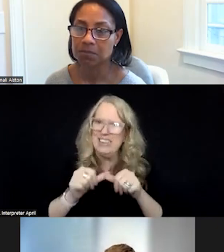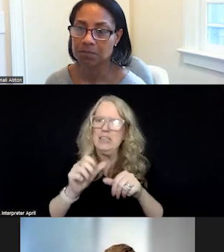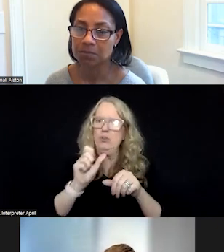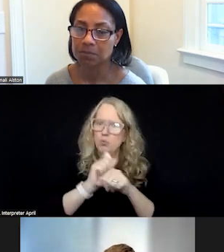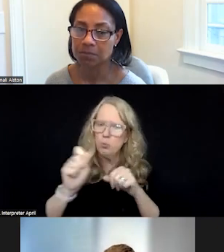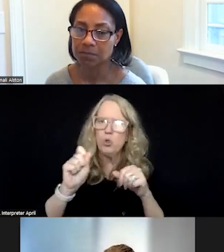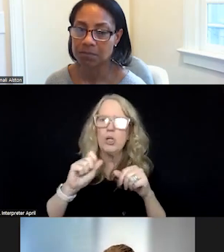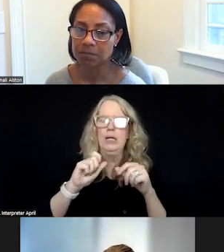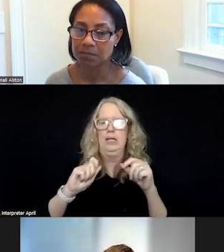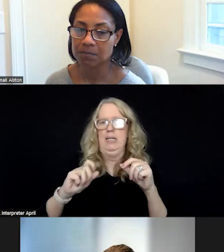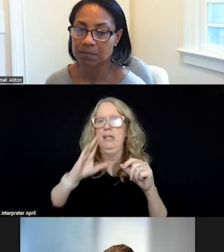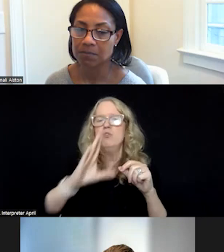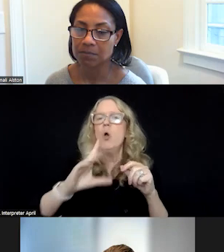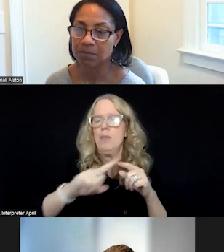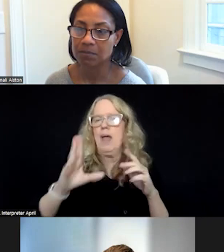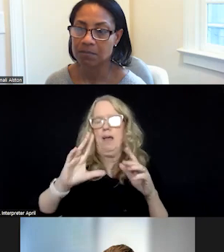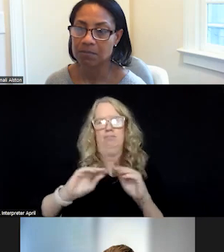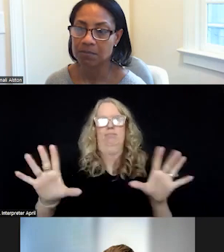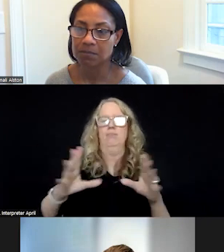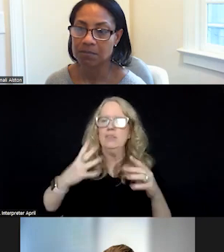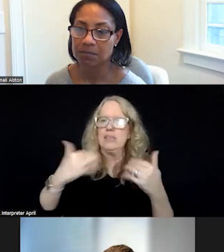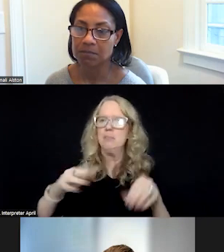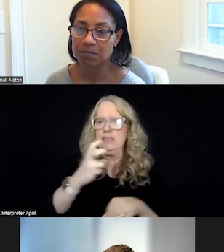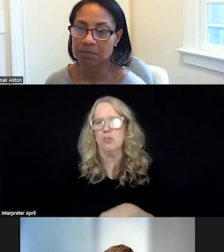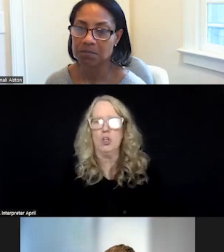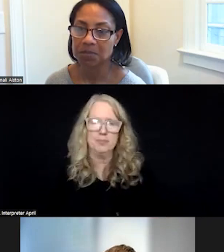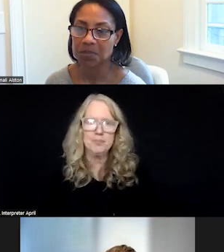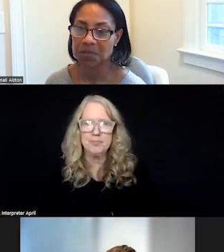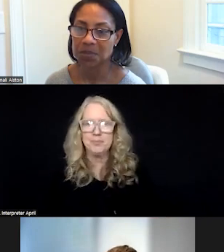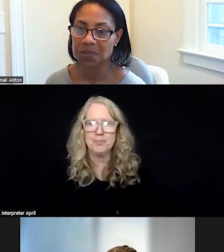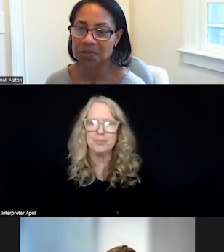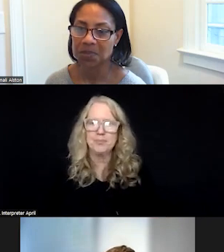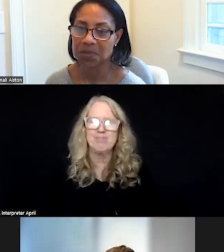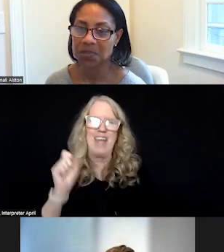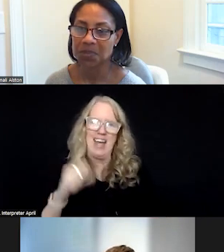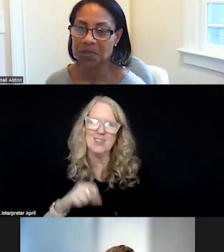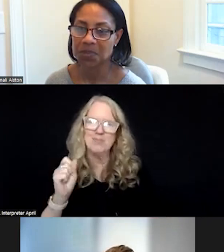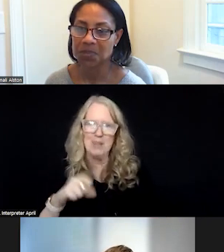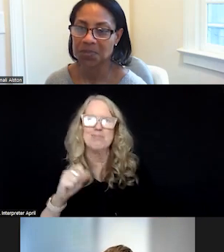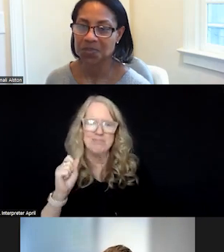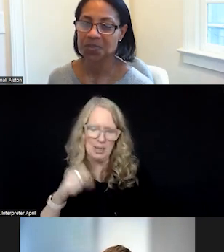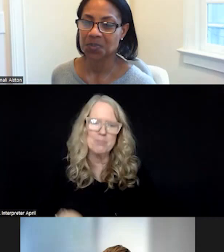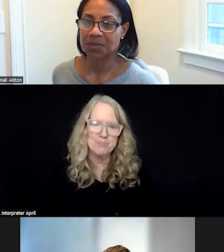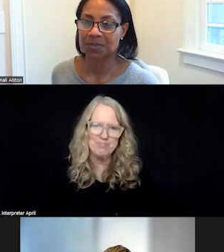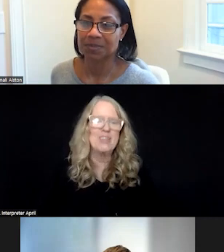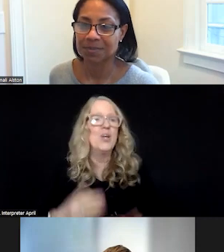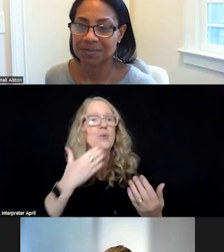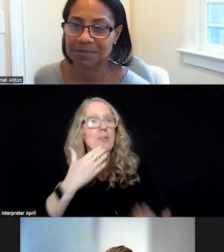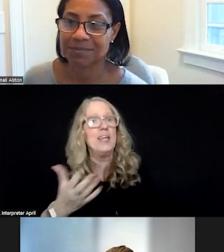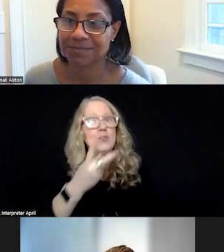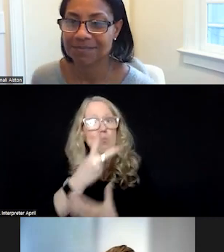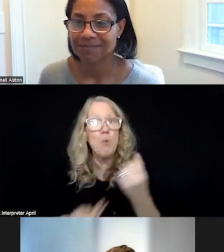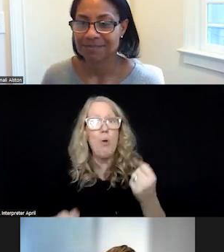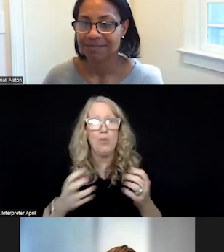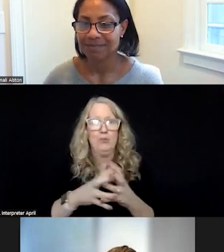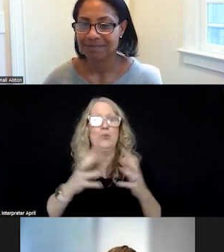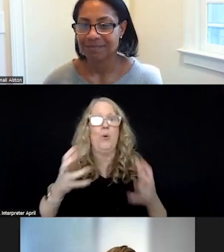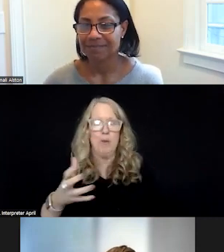DATA SHARING IS DIFFICULT. >> YEAH. THANK YOU SO MUCH FOR BOTH OF YOU FOR SHARING YOUR